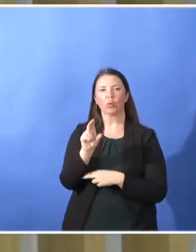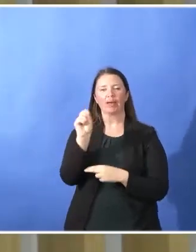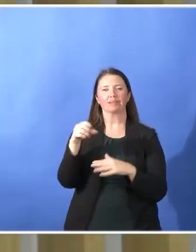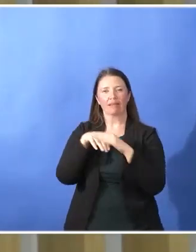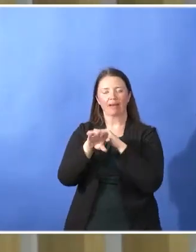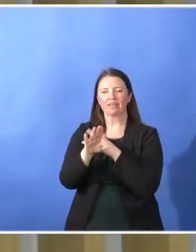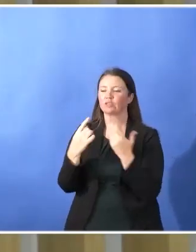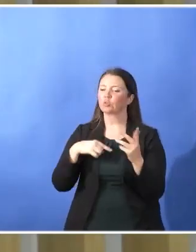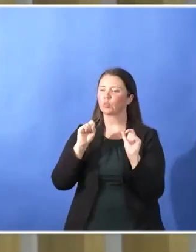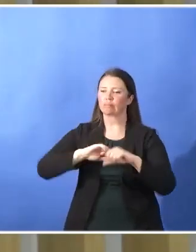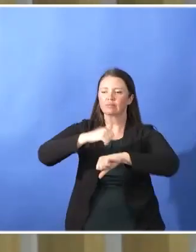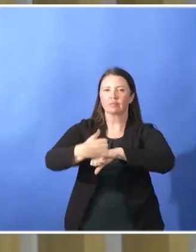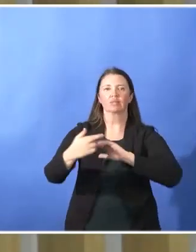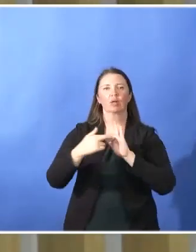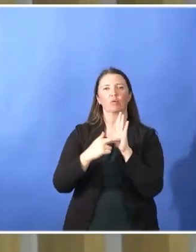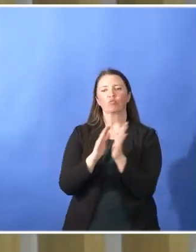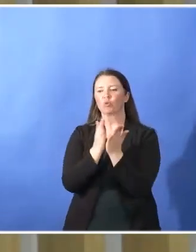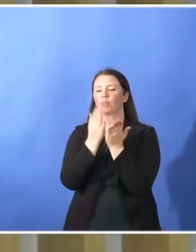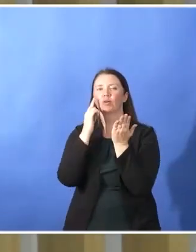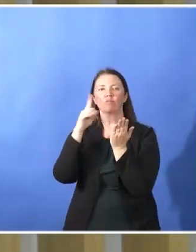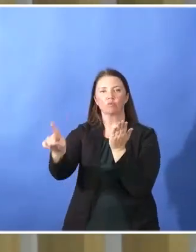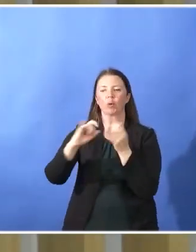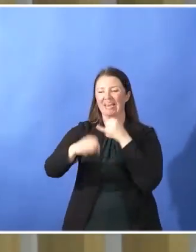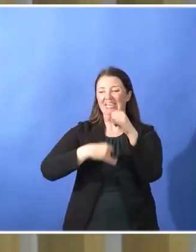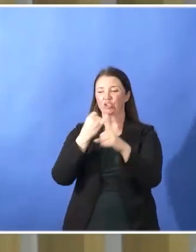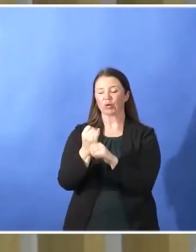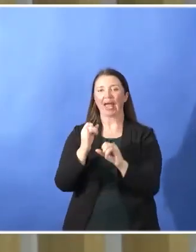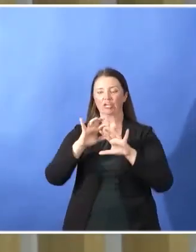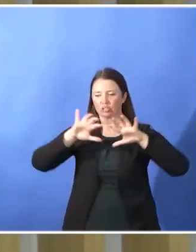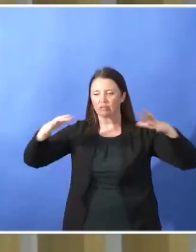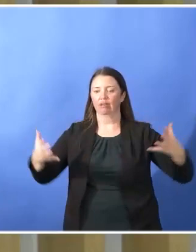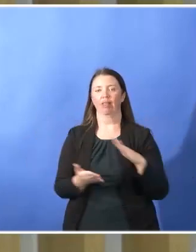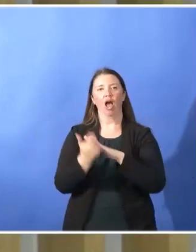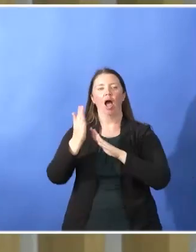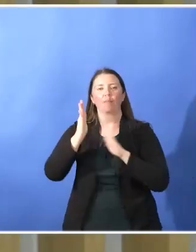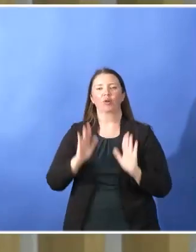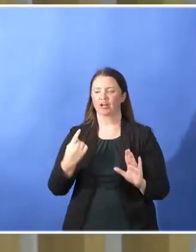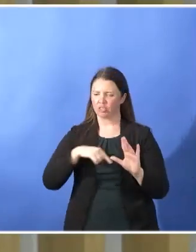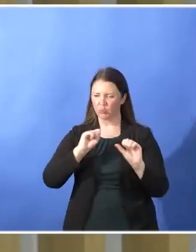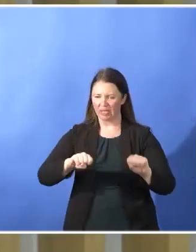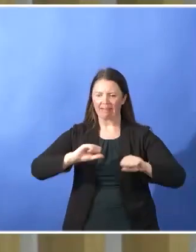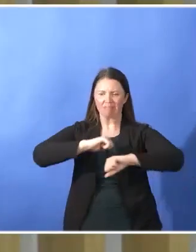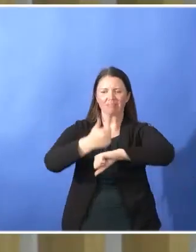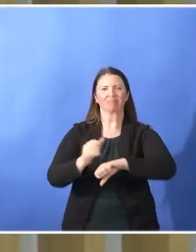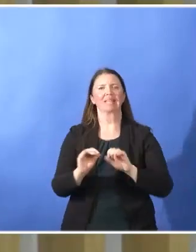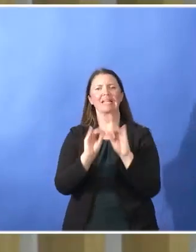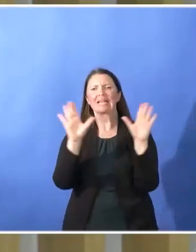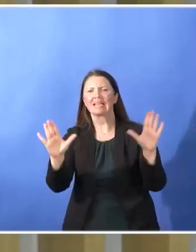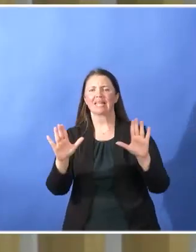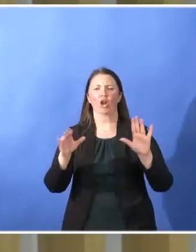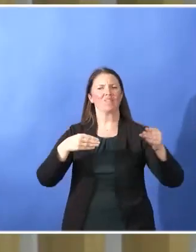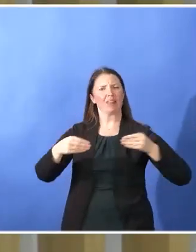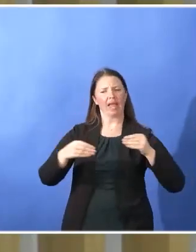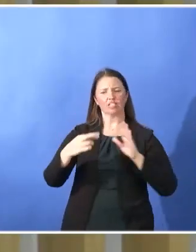WE CAN CREATE CLEAR AND FLEXIBLE RULES FOR COMMERCIAL SPACE OPERATION AND APPLY THAT STANDING TO ANY WHO SEEK ACCESS